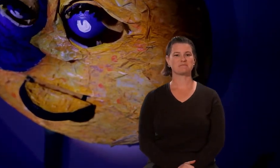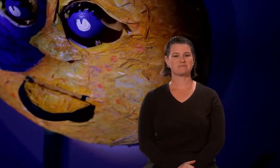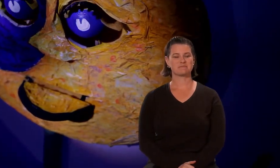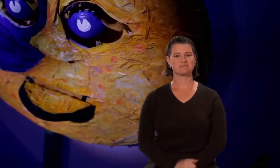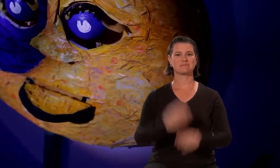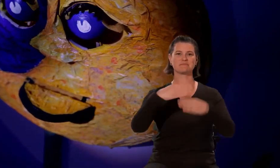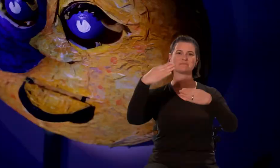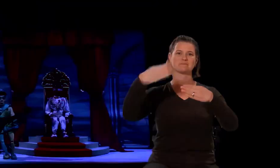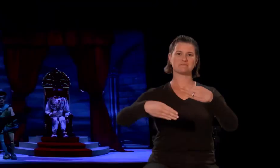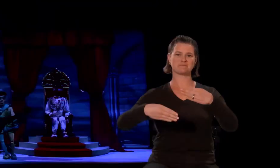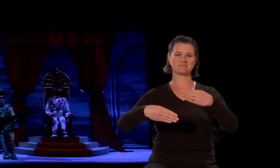The end.